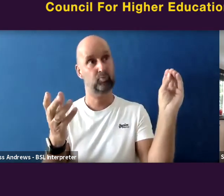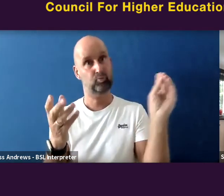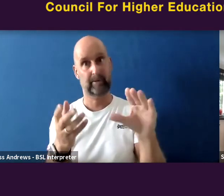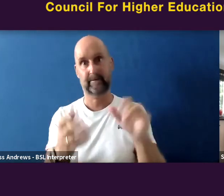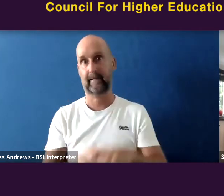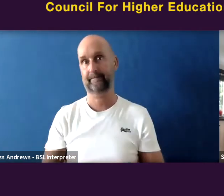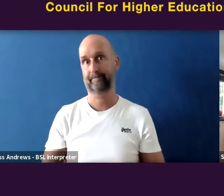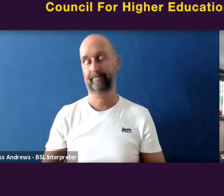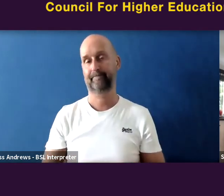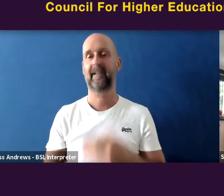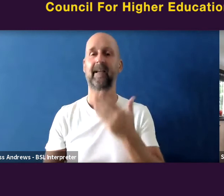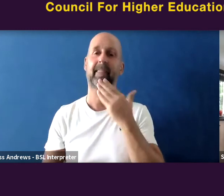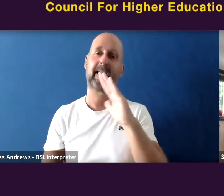Thank you for your time this morning